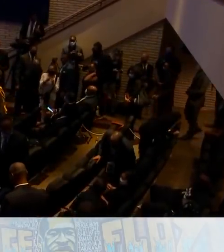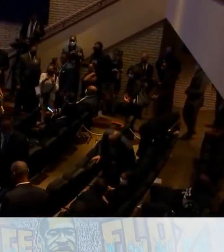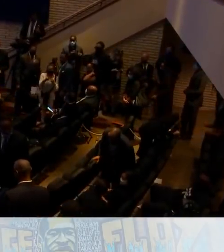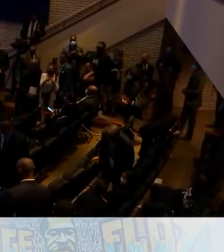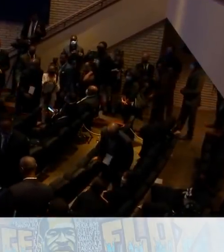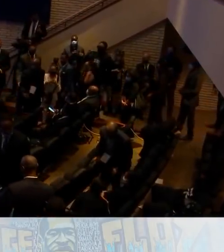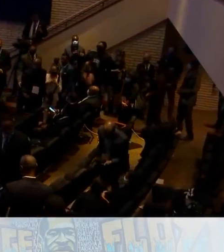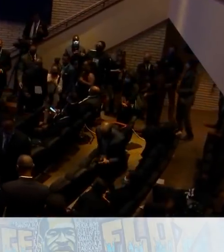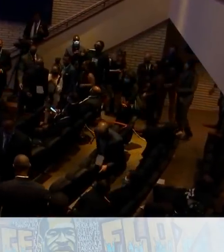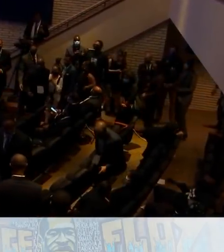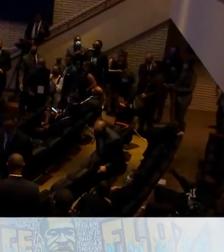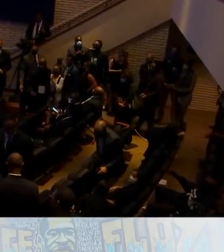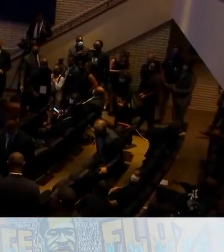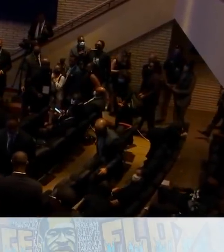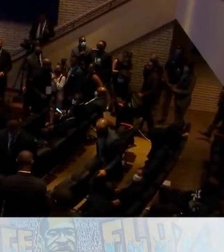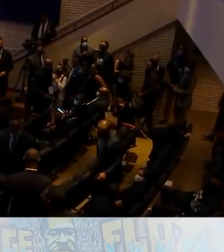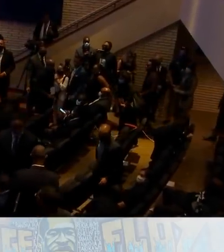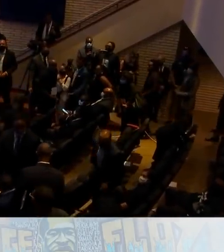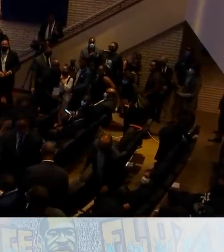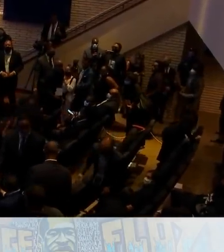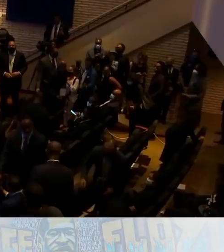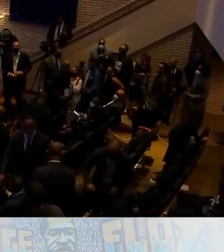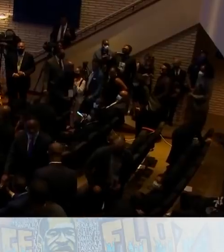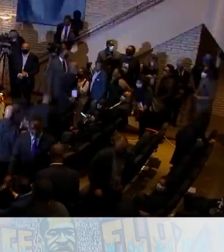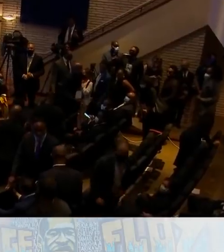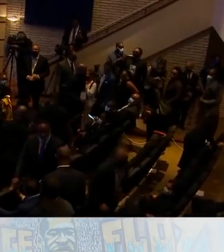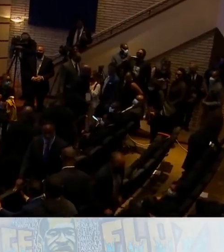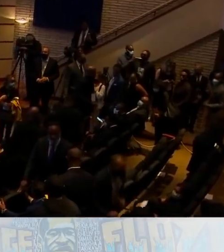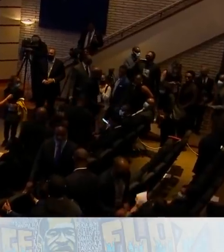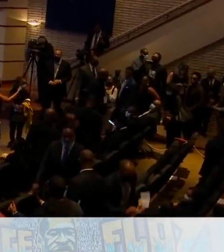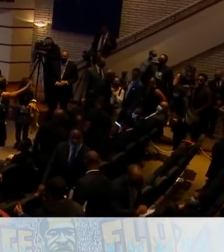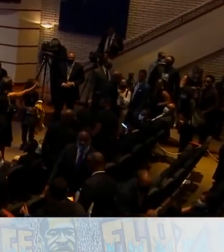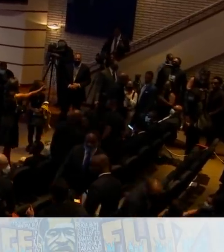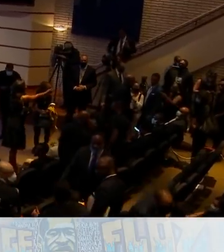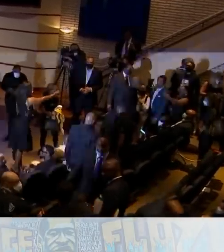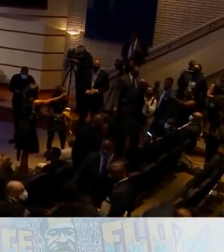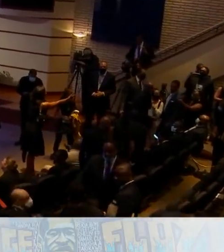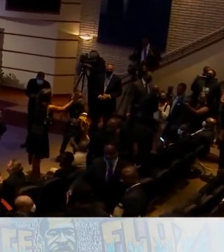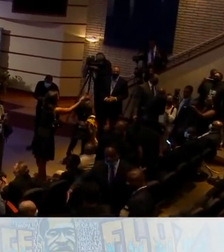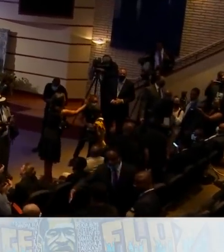OH, HE IS WITH ME YEAH HE'LL NEVER PUT MORE ON YOU